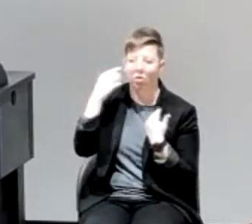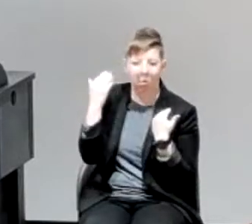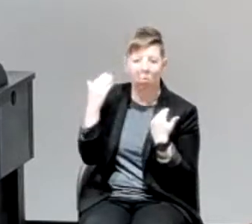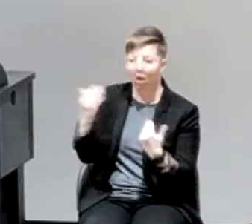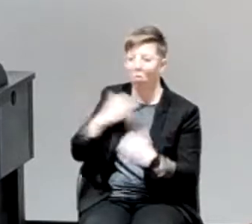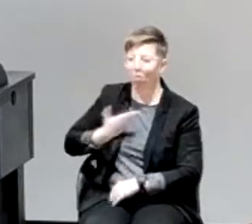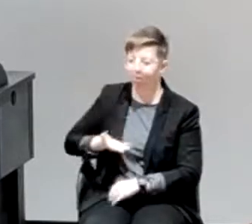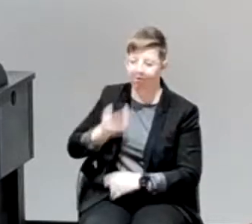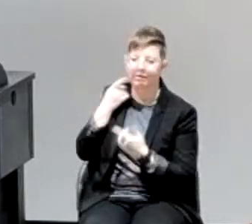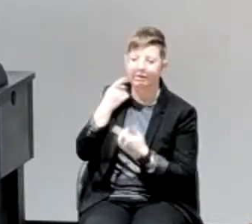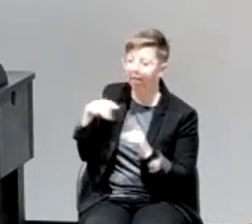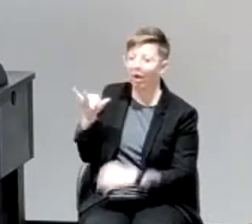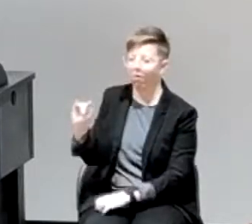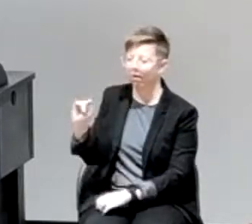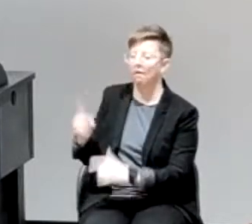Ten years ago we made right moves to leadership.